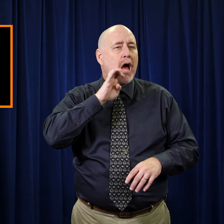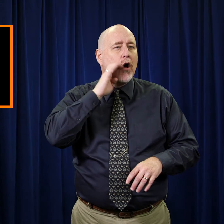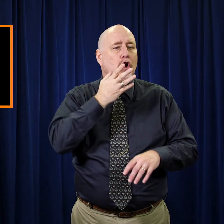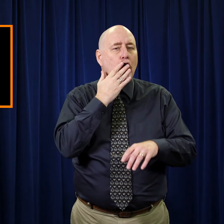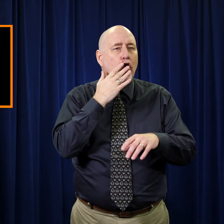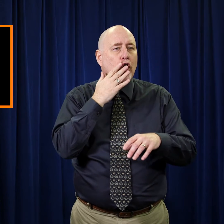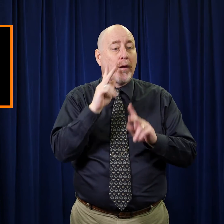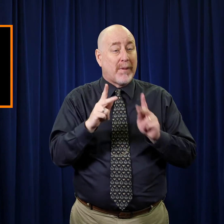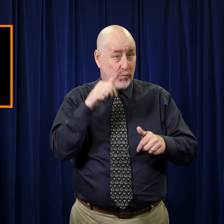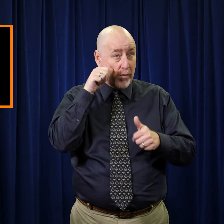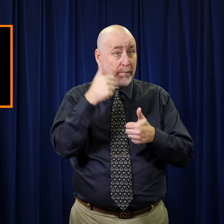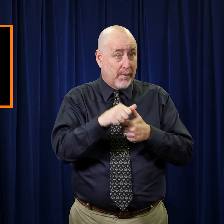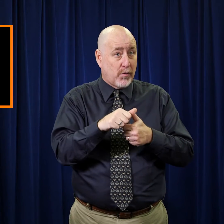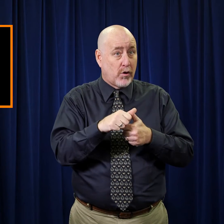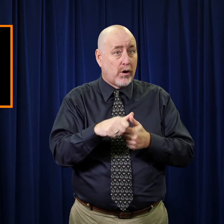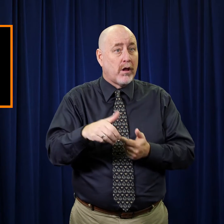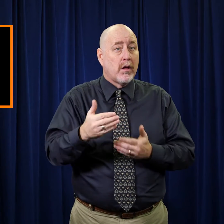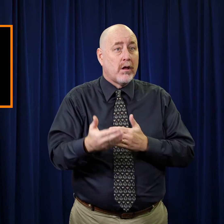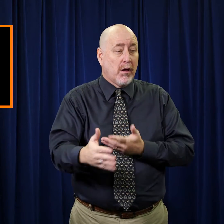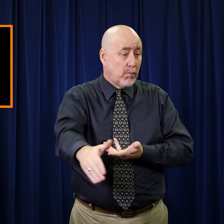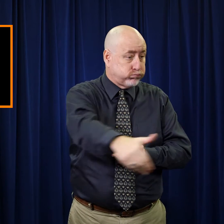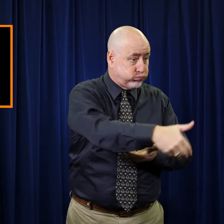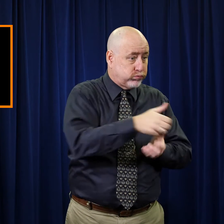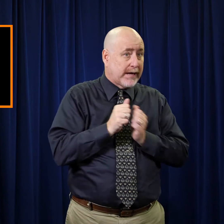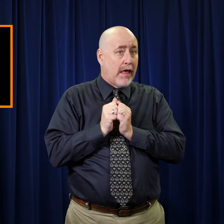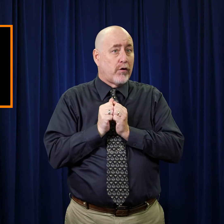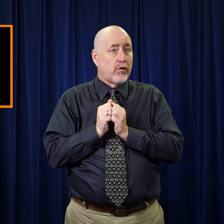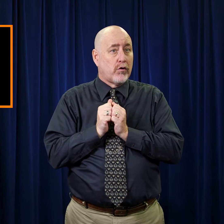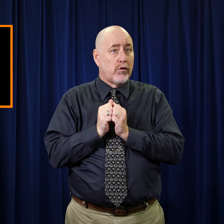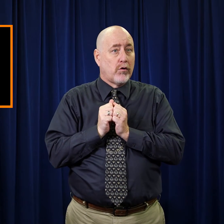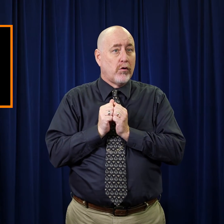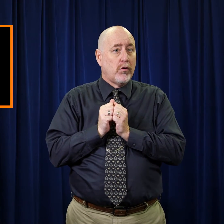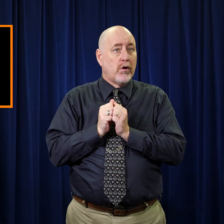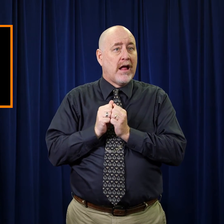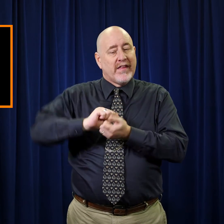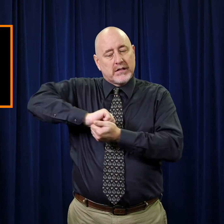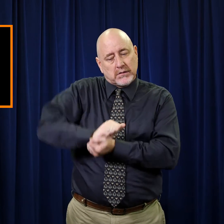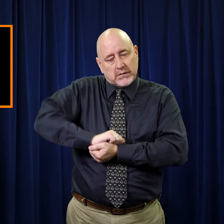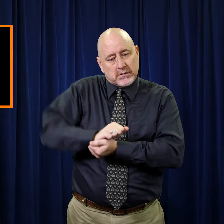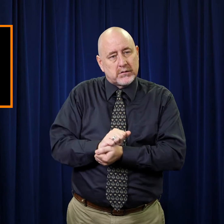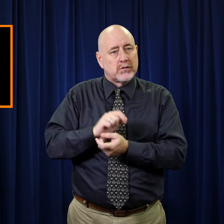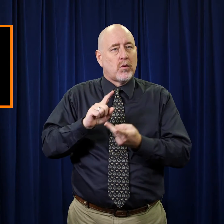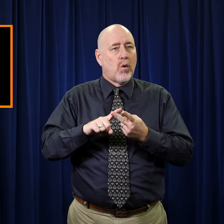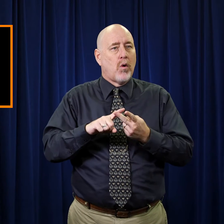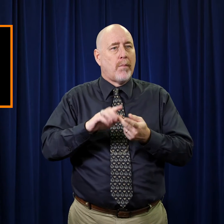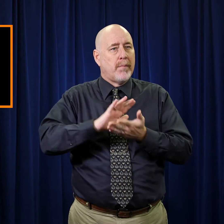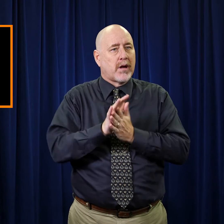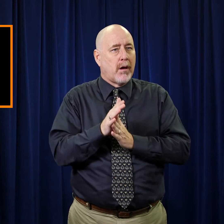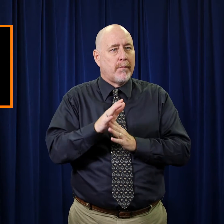was brown in color and the people, you remember, would gather it and they would grind it on mill stones or beat it in the mortar.